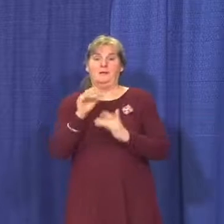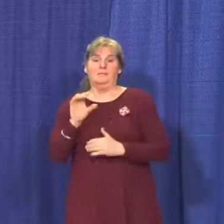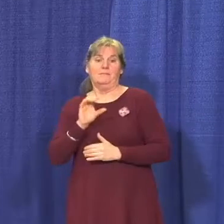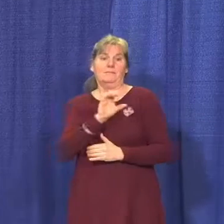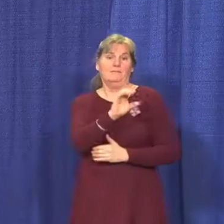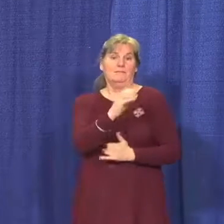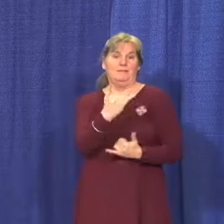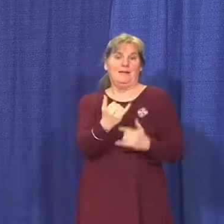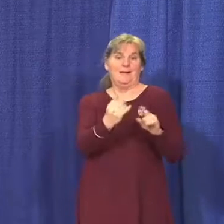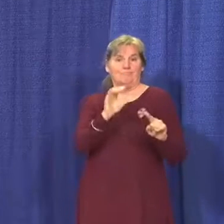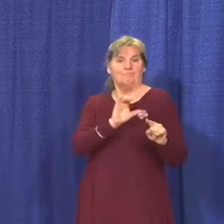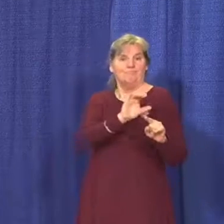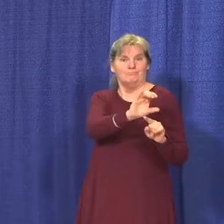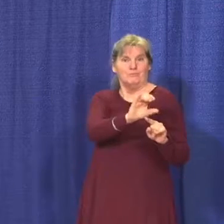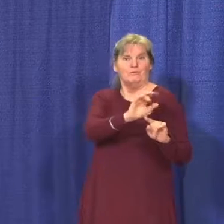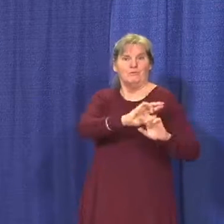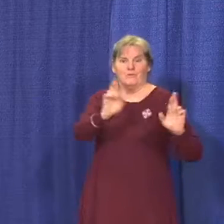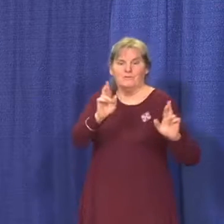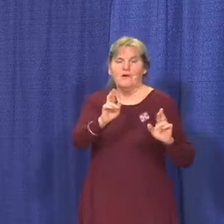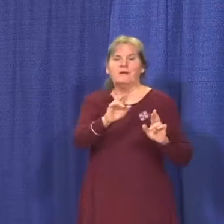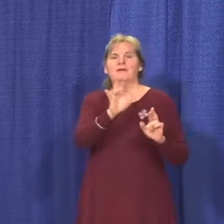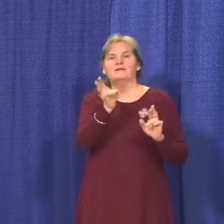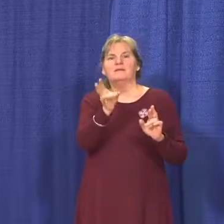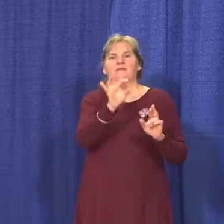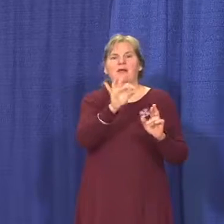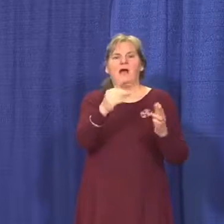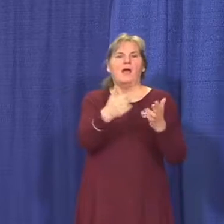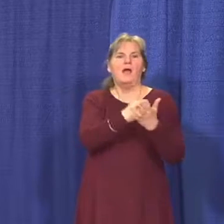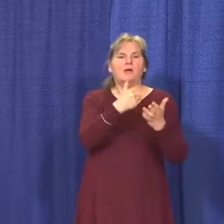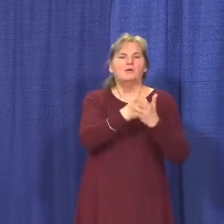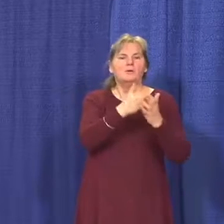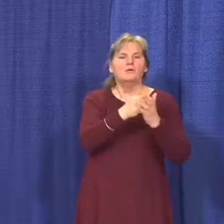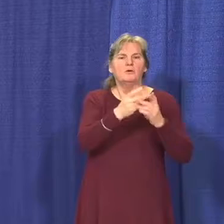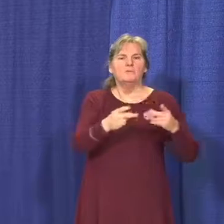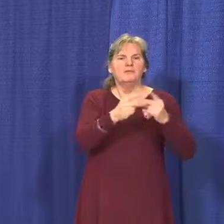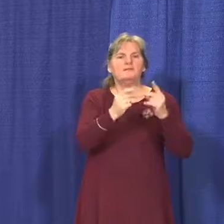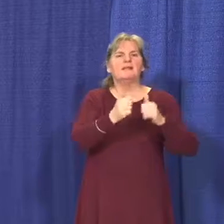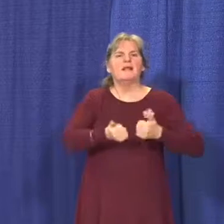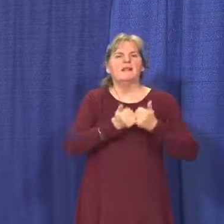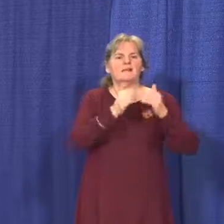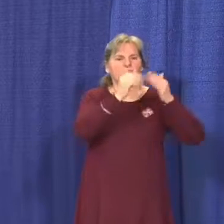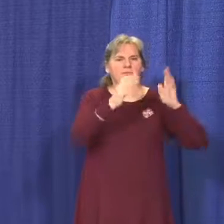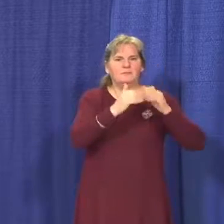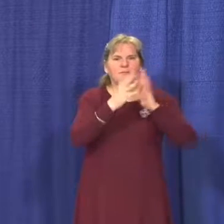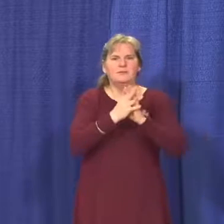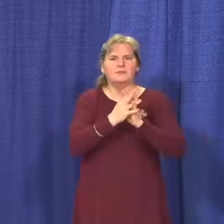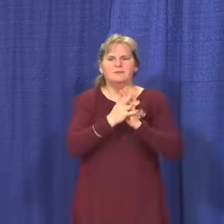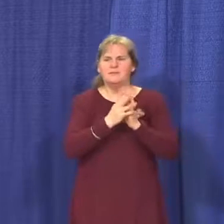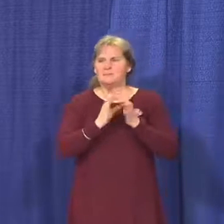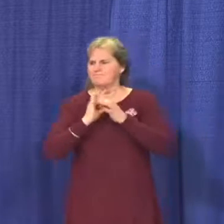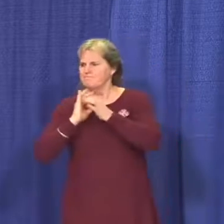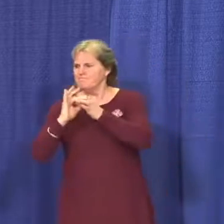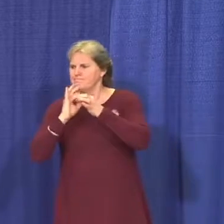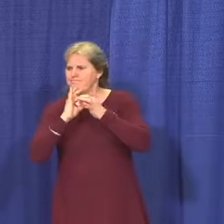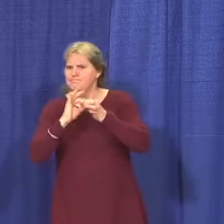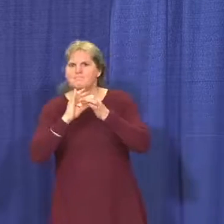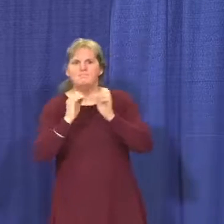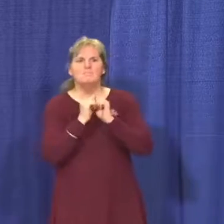that $14 million to build 79 new affordable housing units. I have worked very closely with